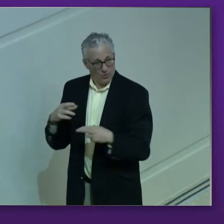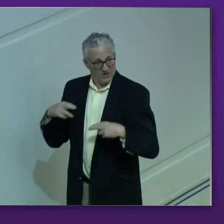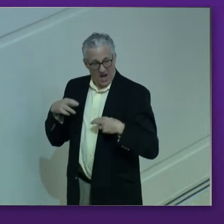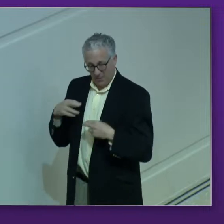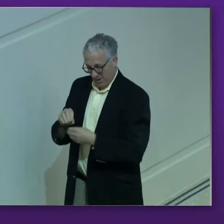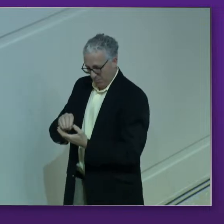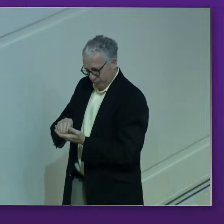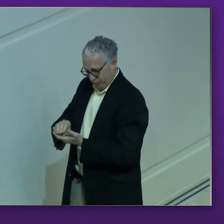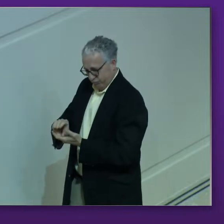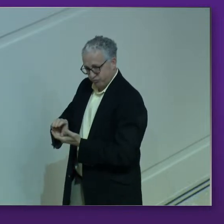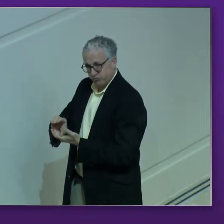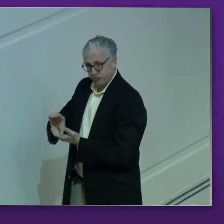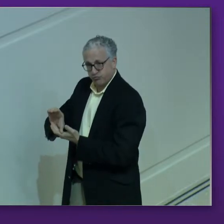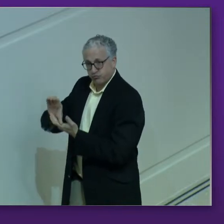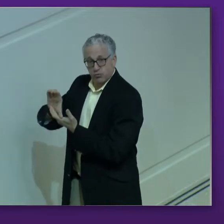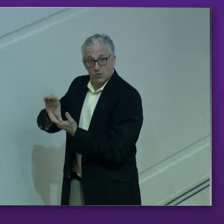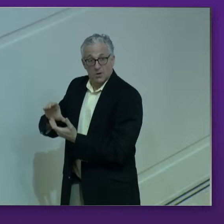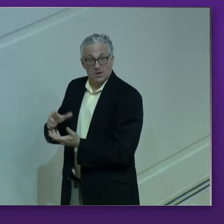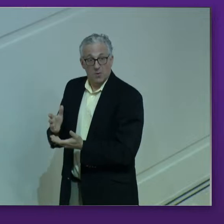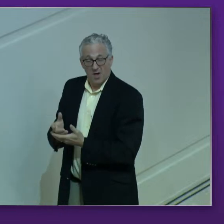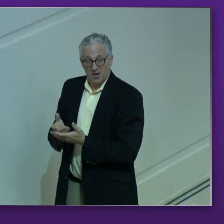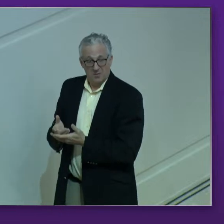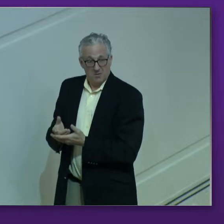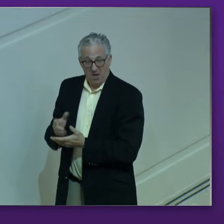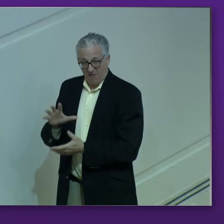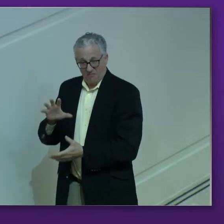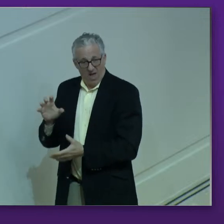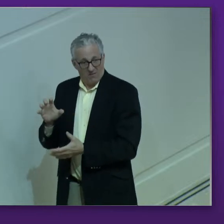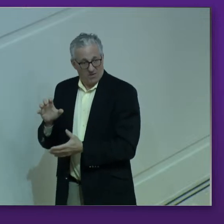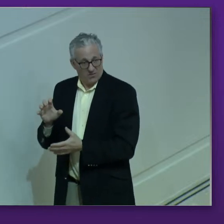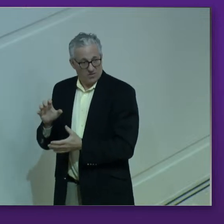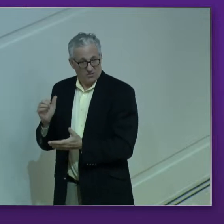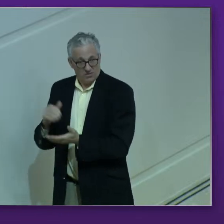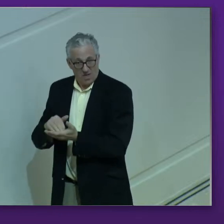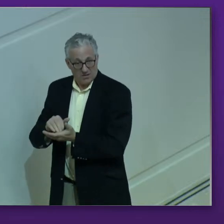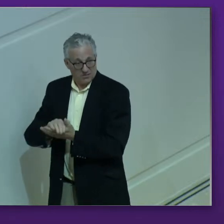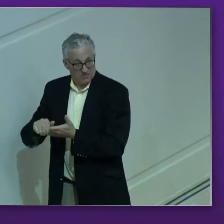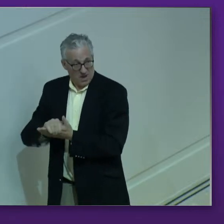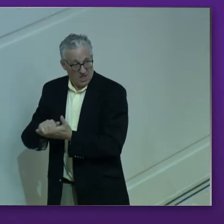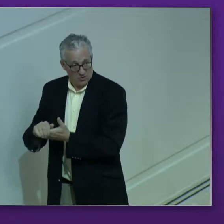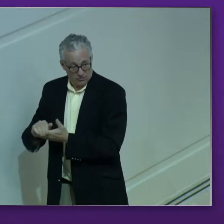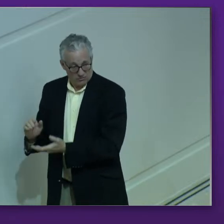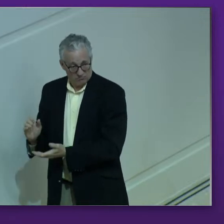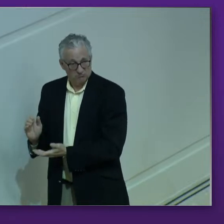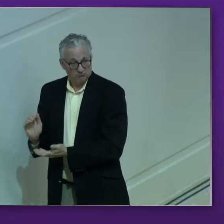SAVINGS. .